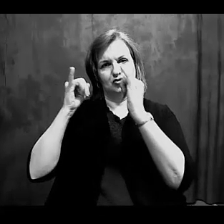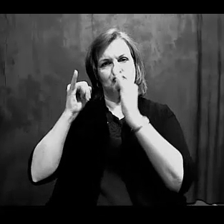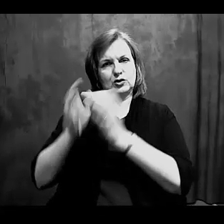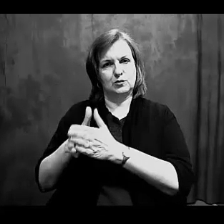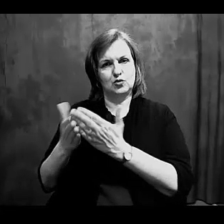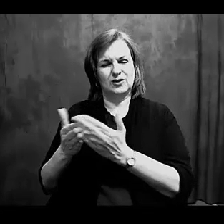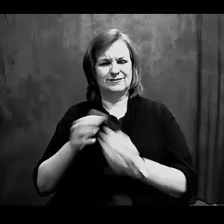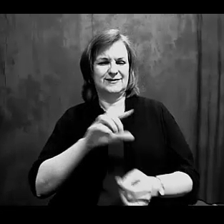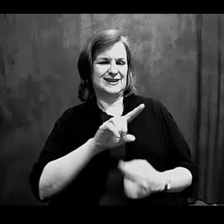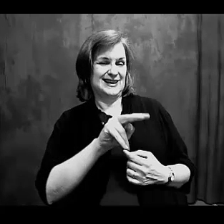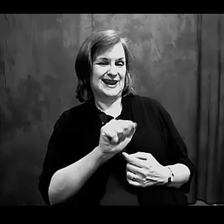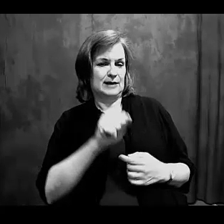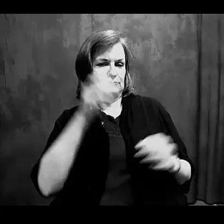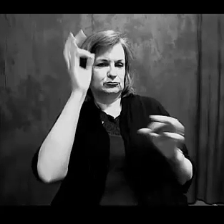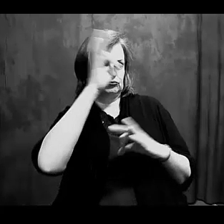and that DNA -- we had no idea what it did